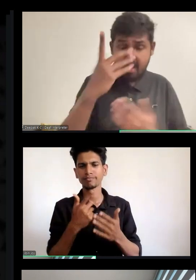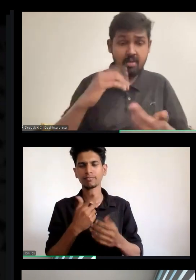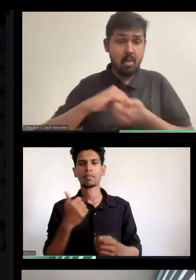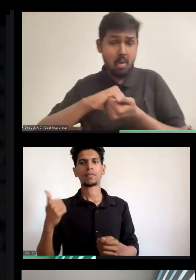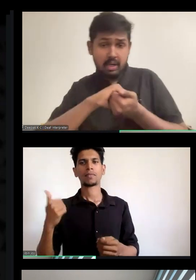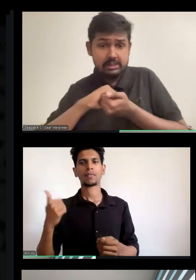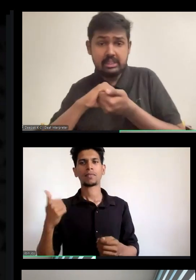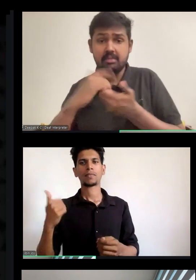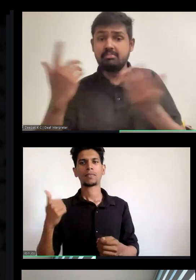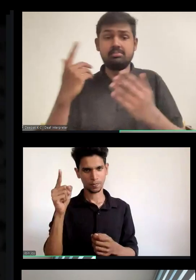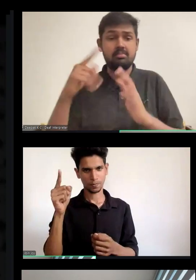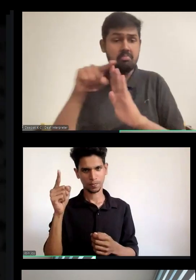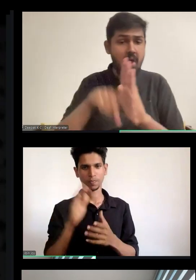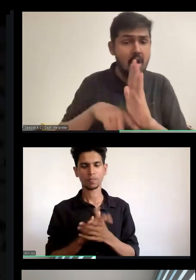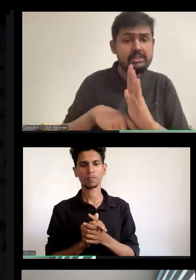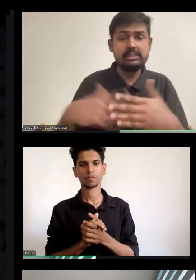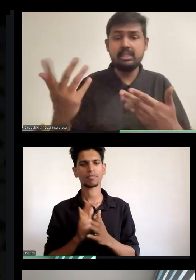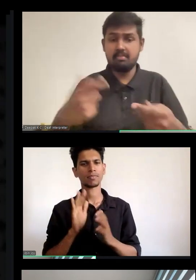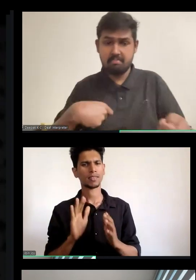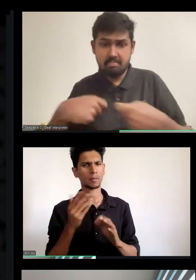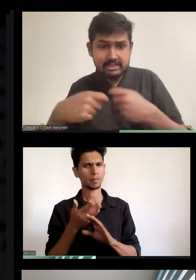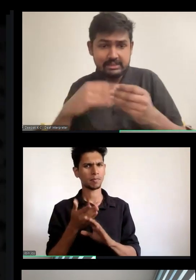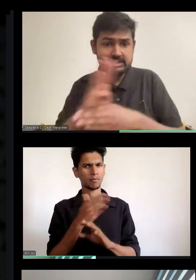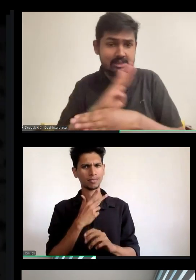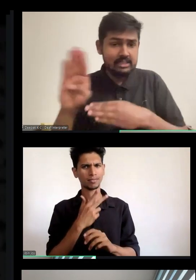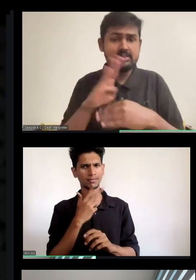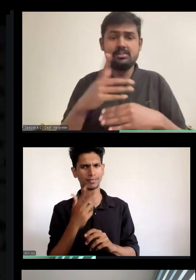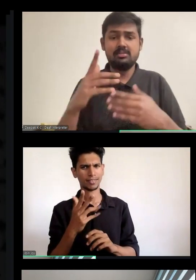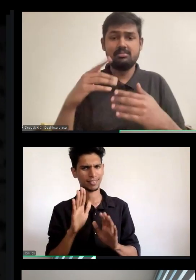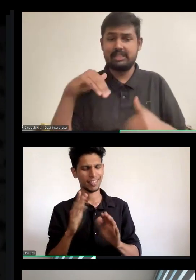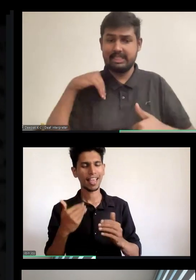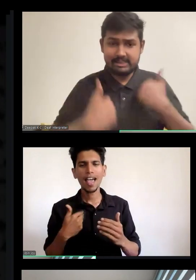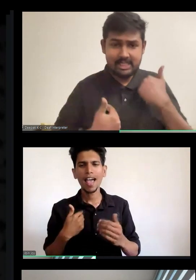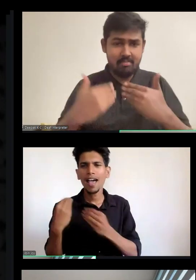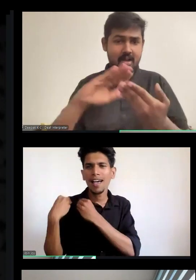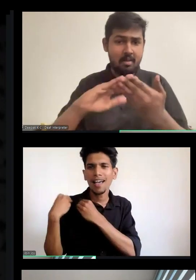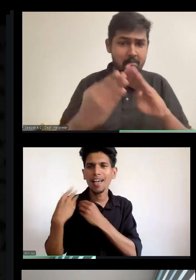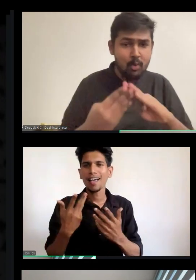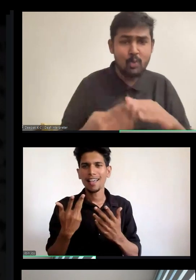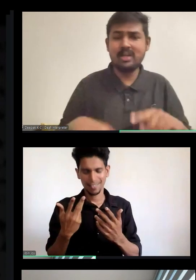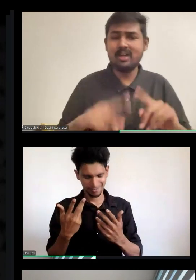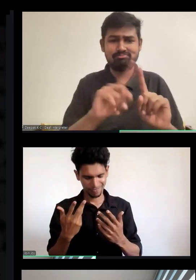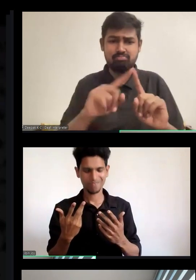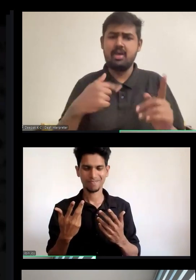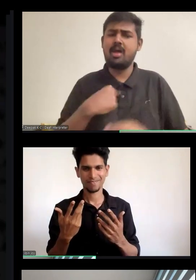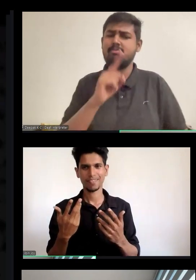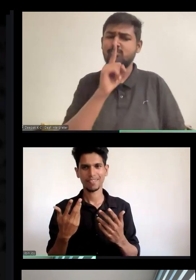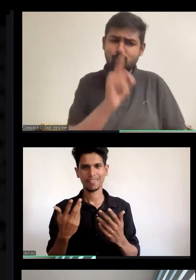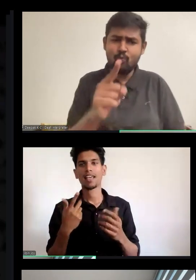And like Bhavya said, my job is to ensure that our learning platform is accessible to the 21 million